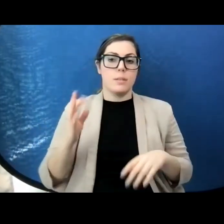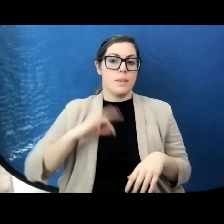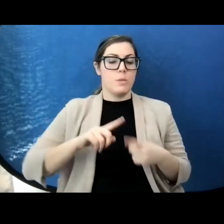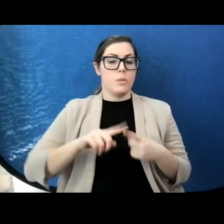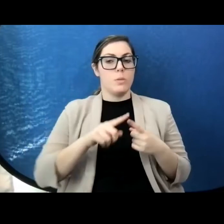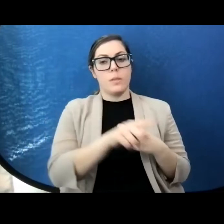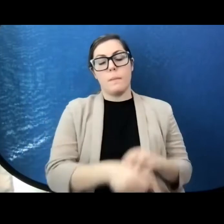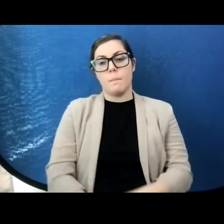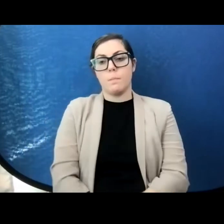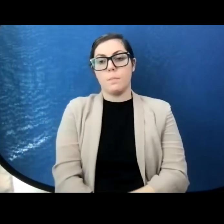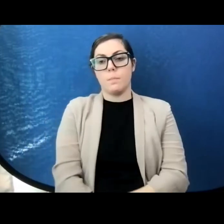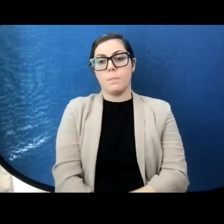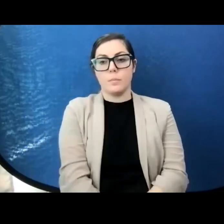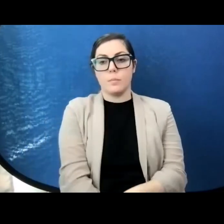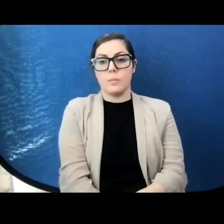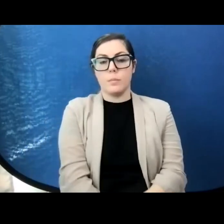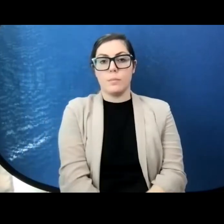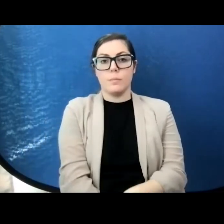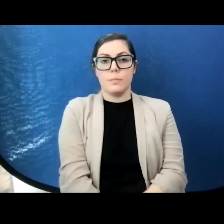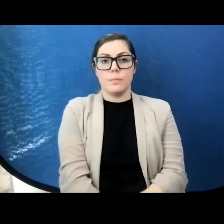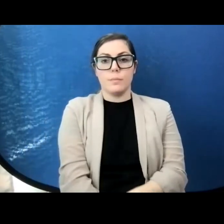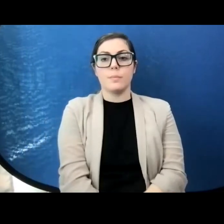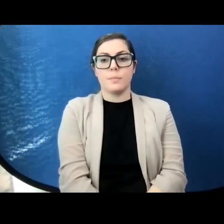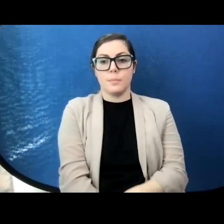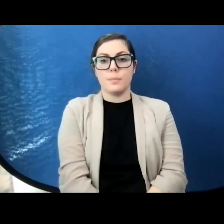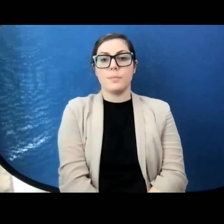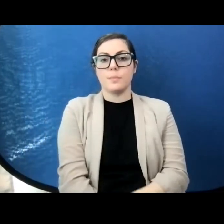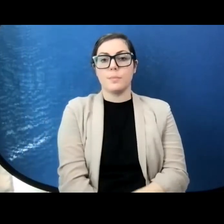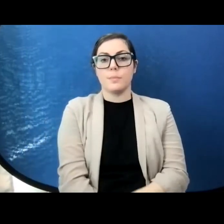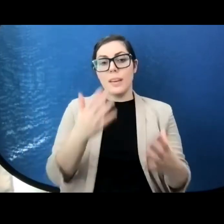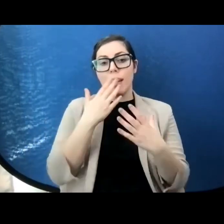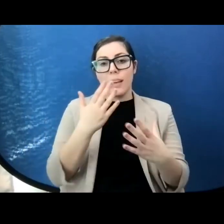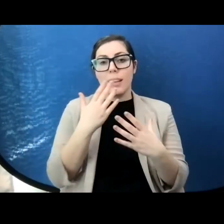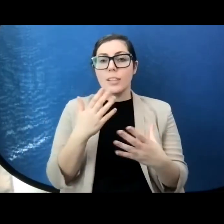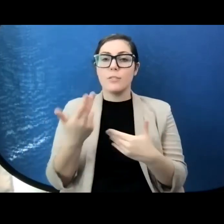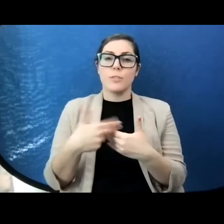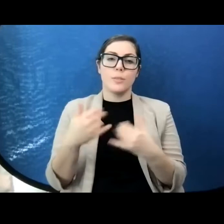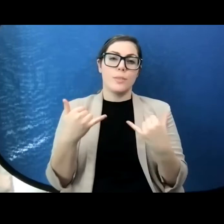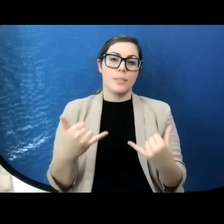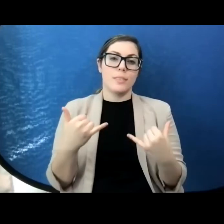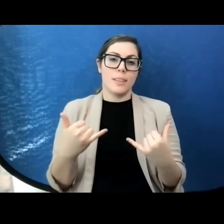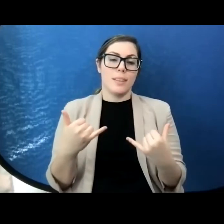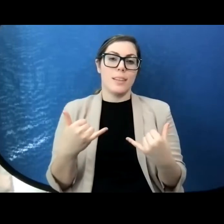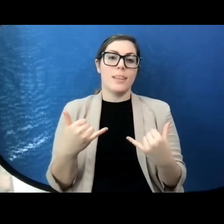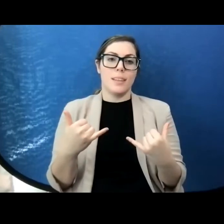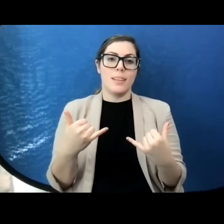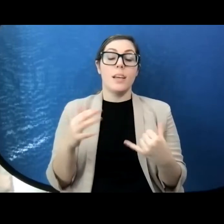So, yeah, anyway, we're going to get all that out to you, and thank you all so much for joining us for this Webinar. Also, the recording will be available after,